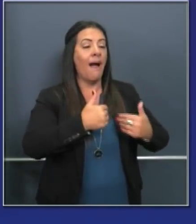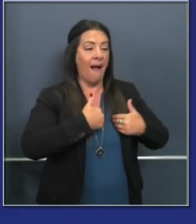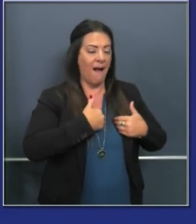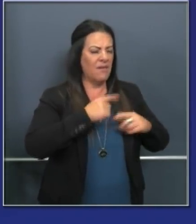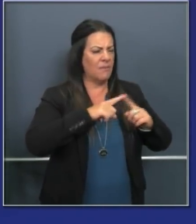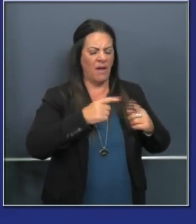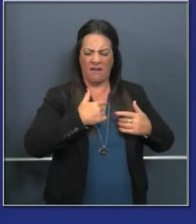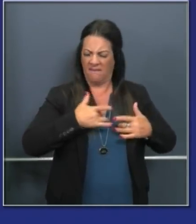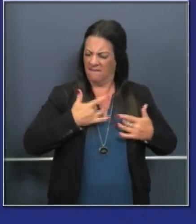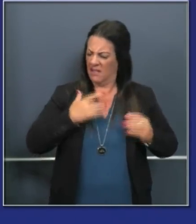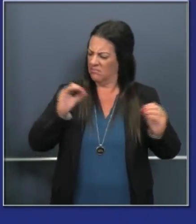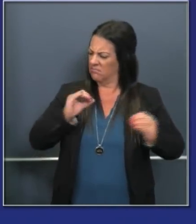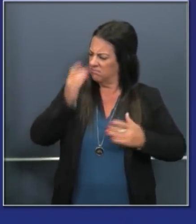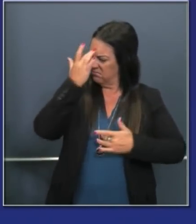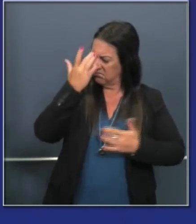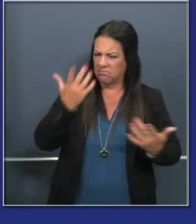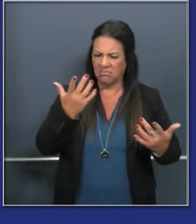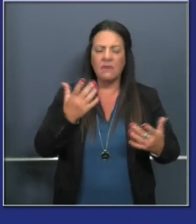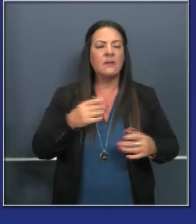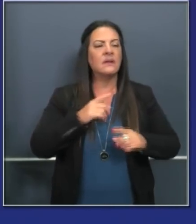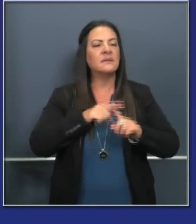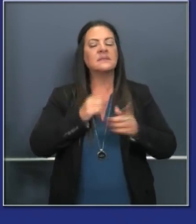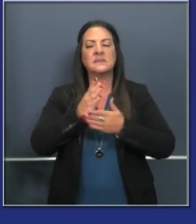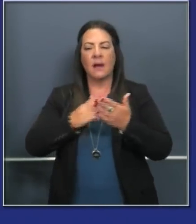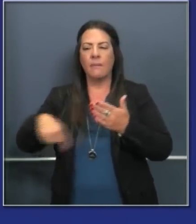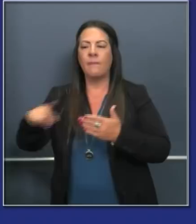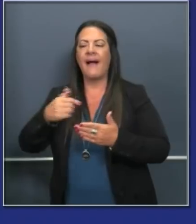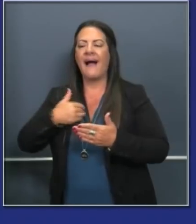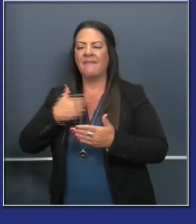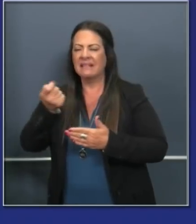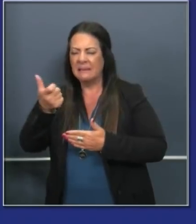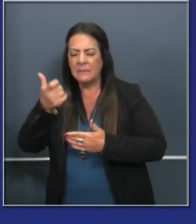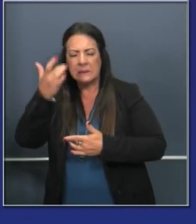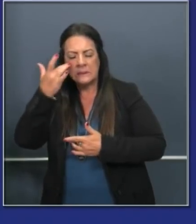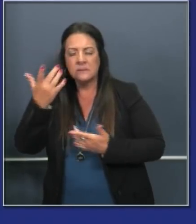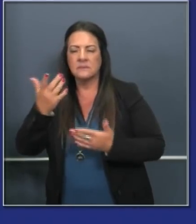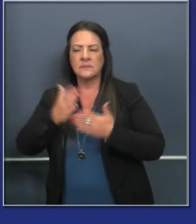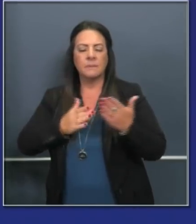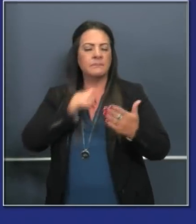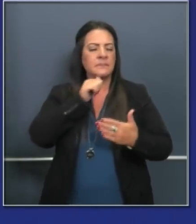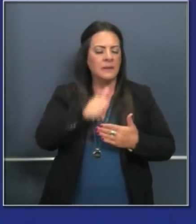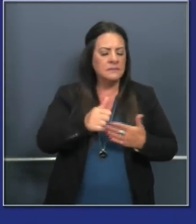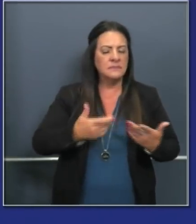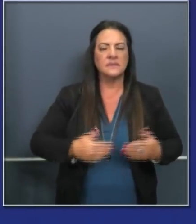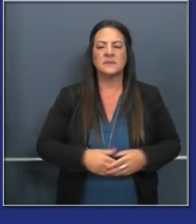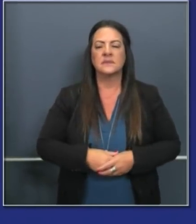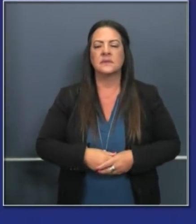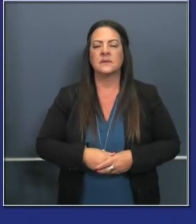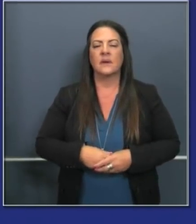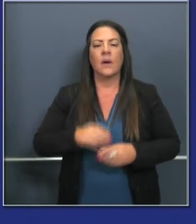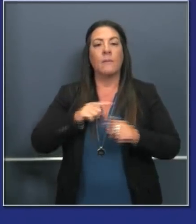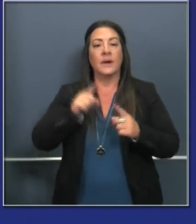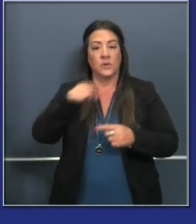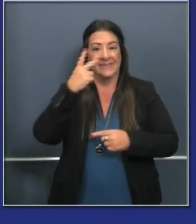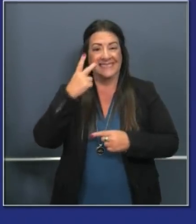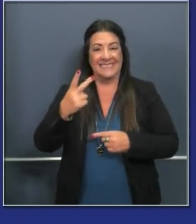CASES. UNDERSTAND THE NUANCES BETWEEN THOSE WITH SYMPTOMS. THOSE THAT ARE ASYMPTOMATIC WITHOUT SYMPTOMS AND THOSE